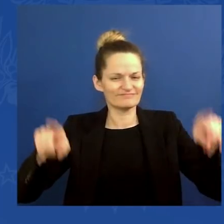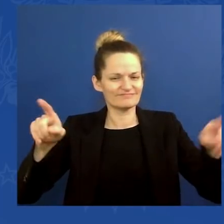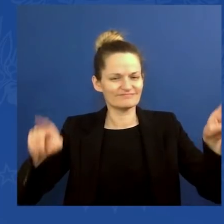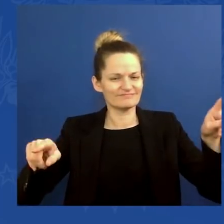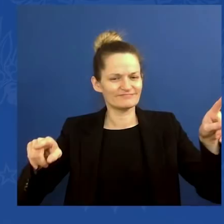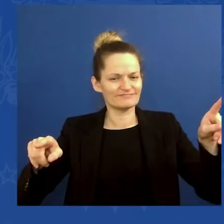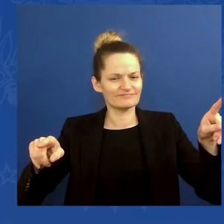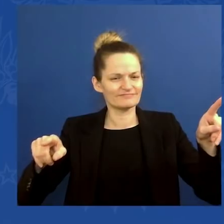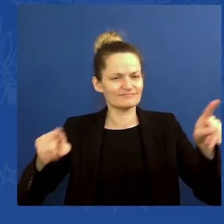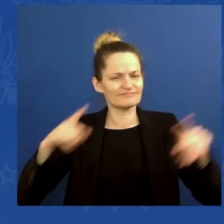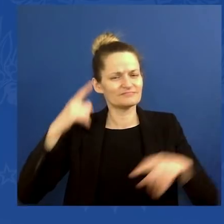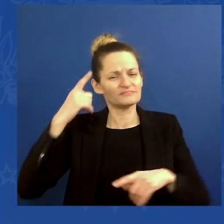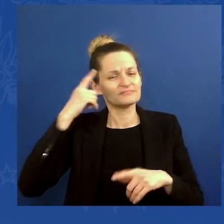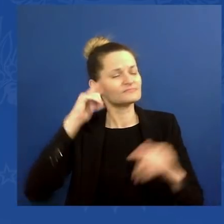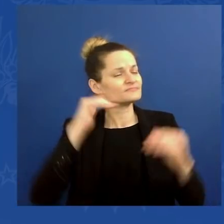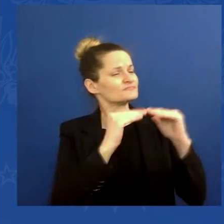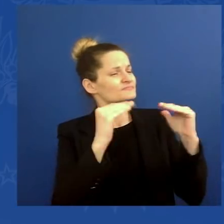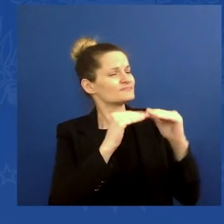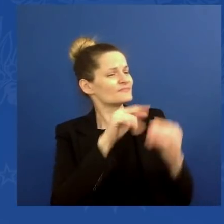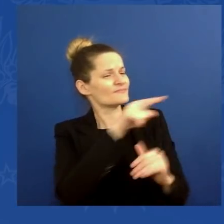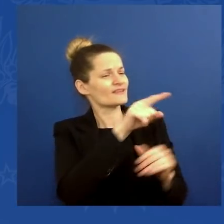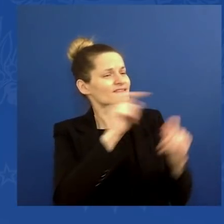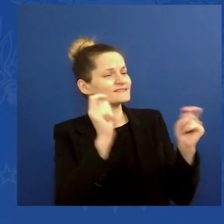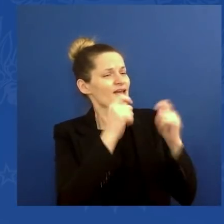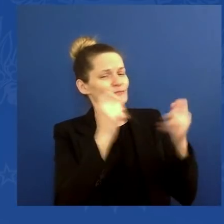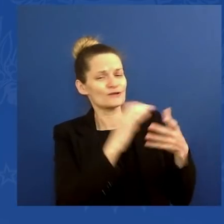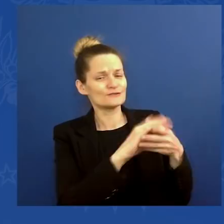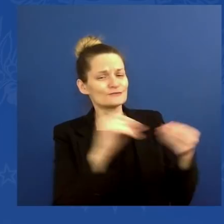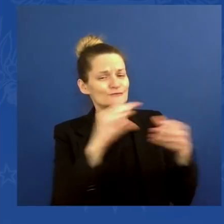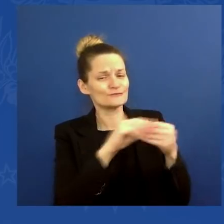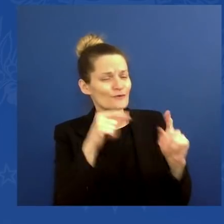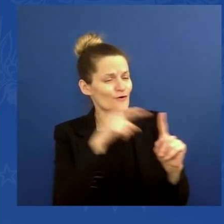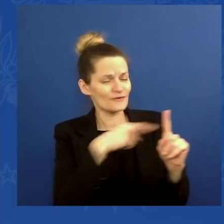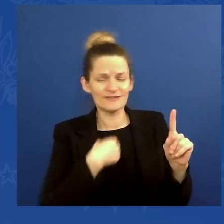like the celebration of storytelling, singing, music